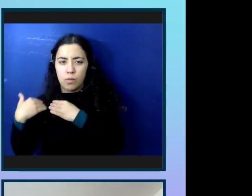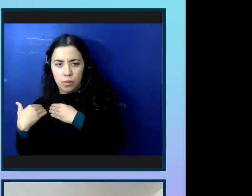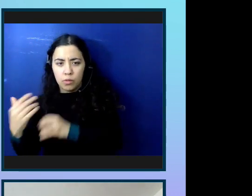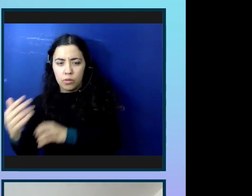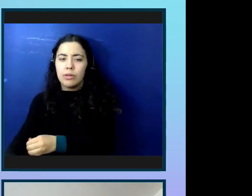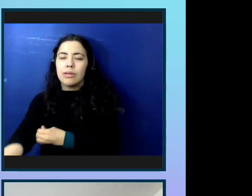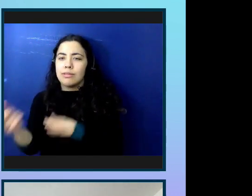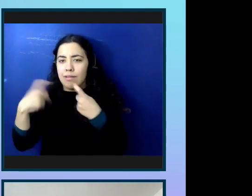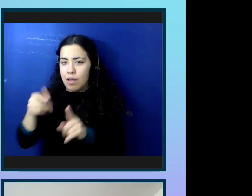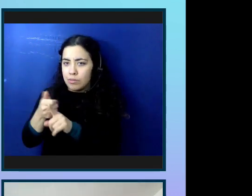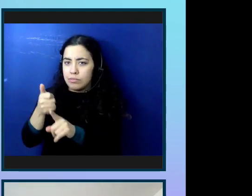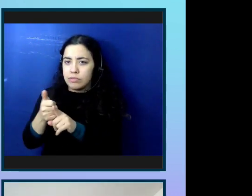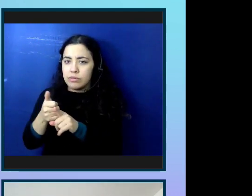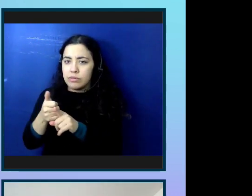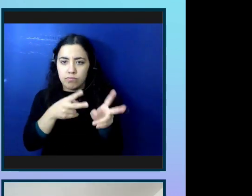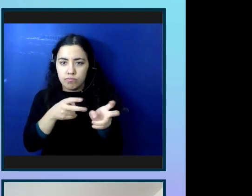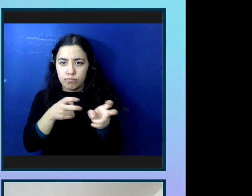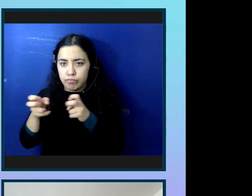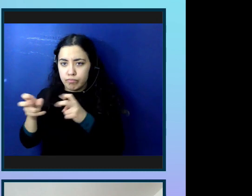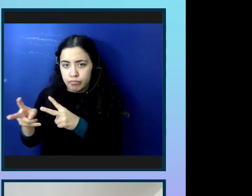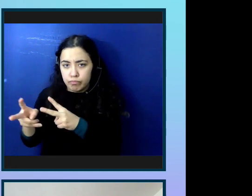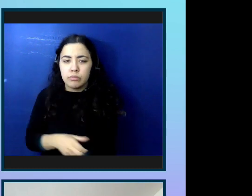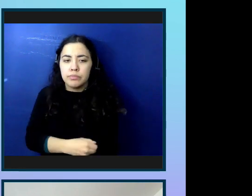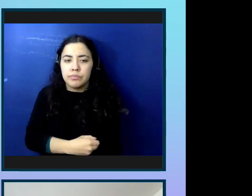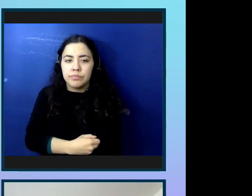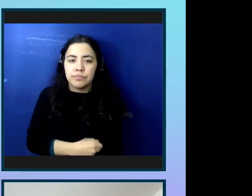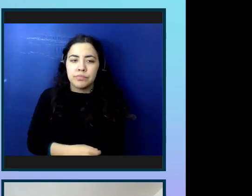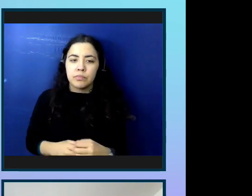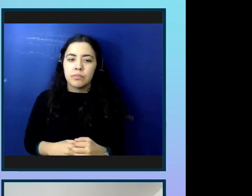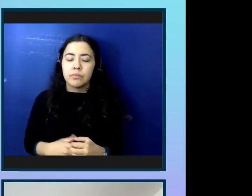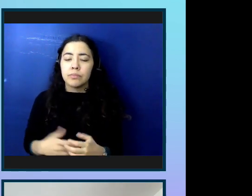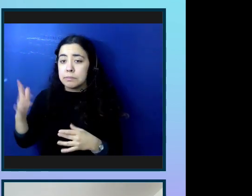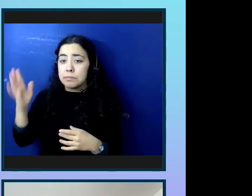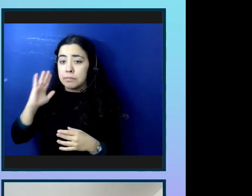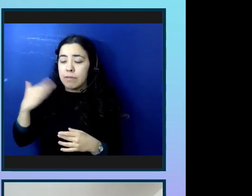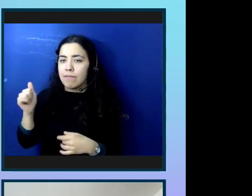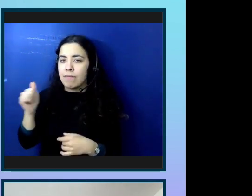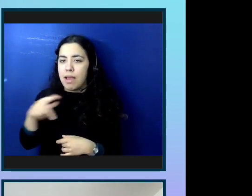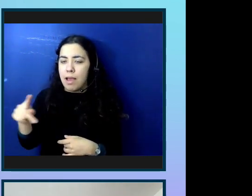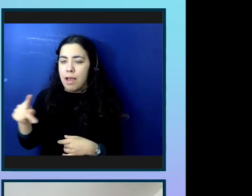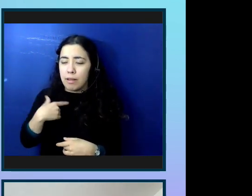Now, recently I've come across some applications, whether it's like a banking app, that's trying to be secure or a website